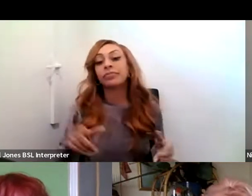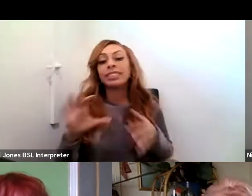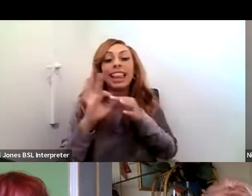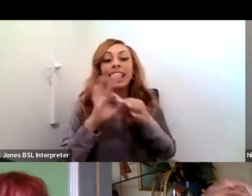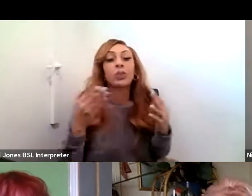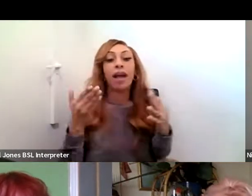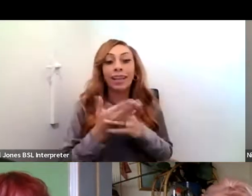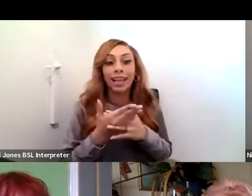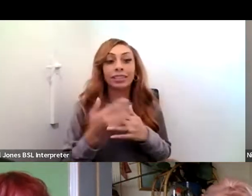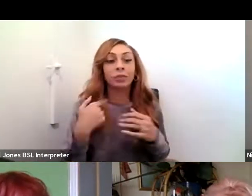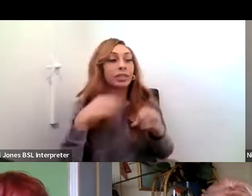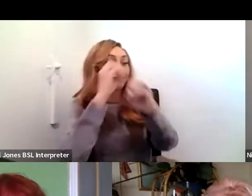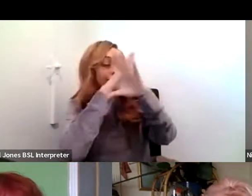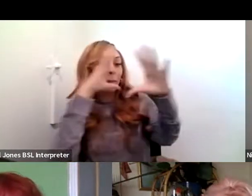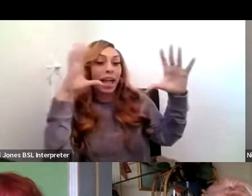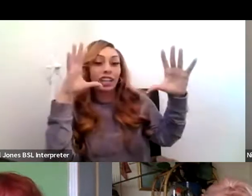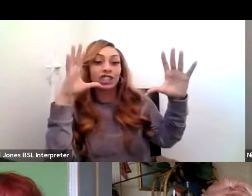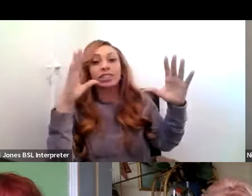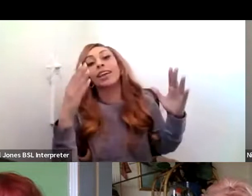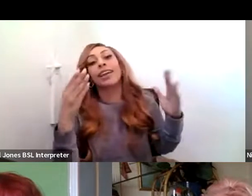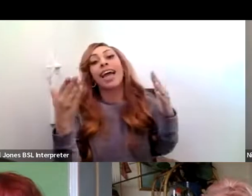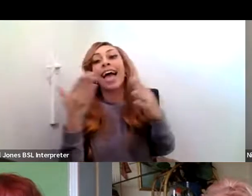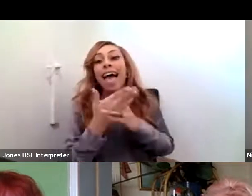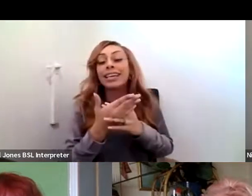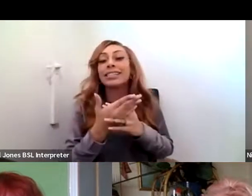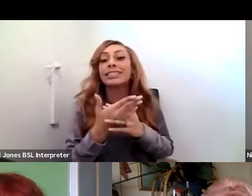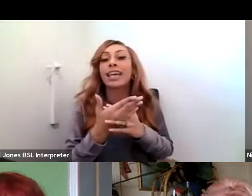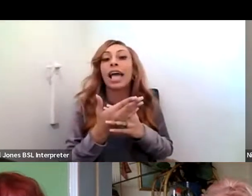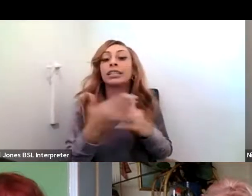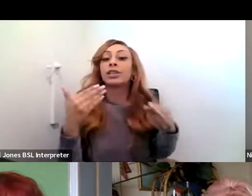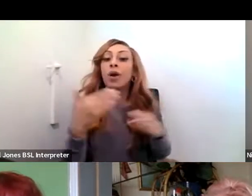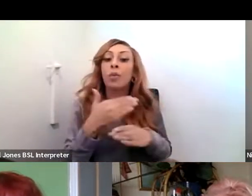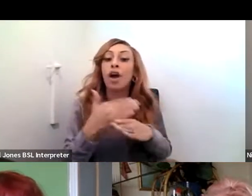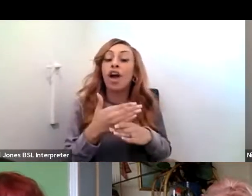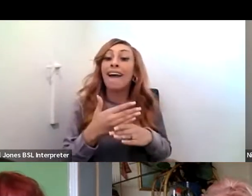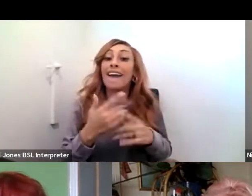I think we imagined that access workers would physically help people,